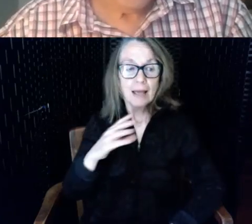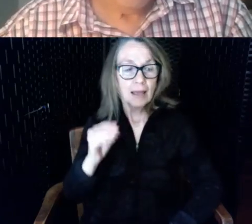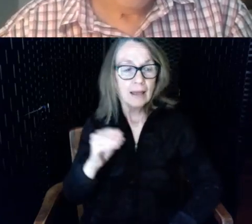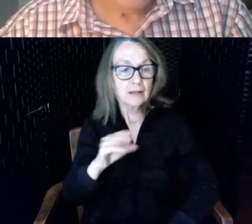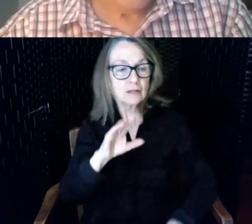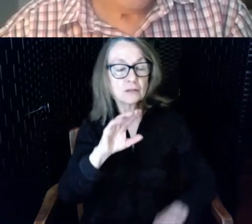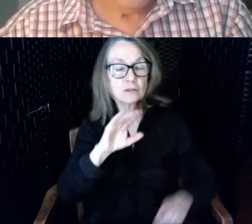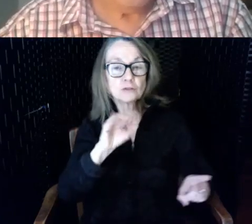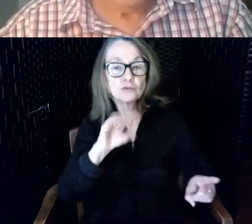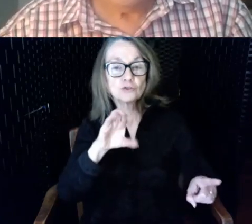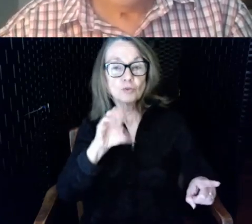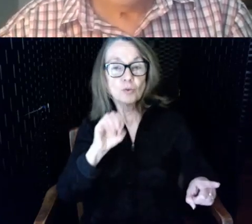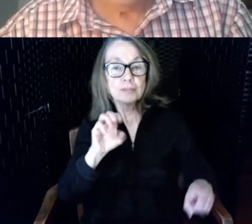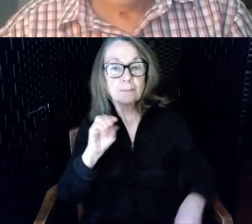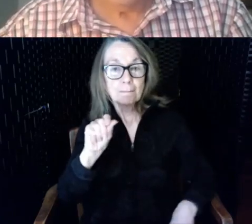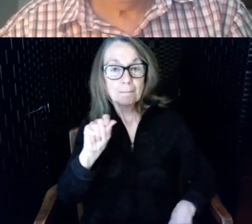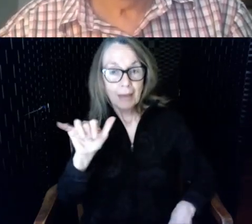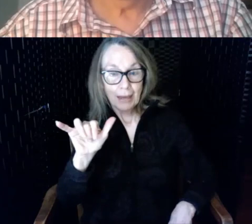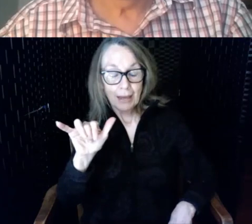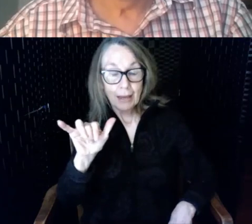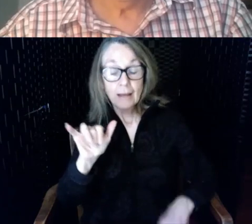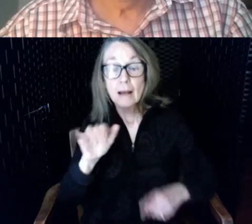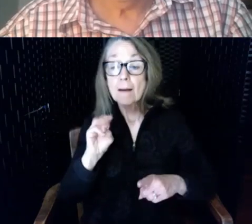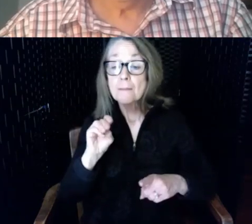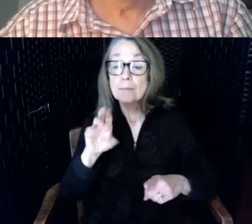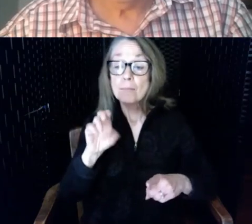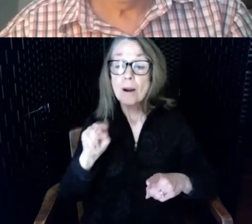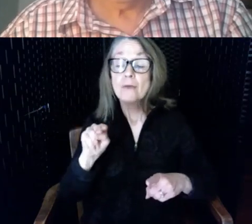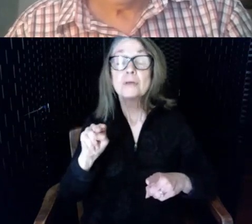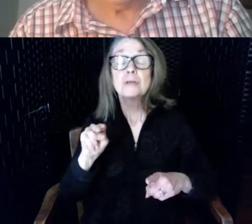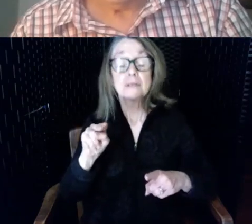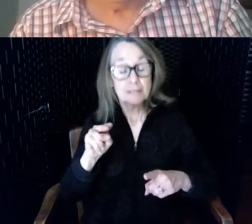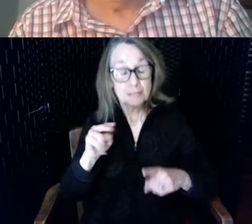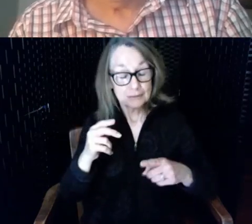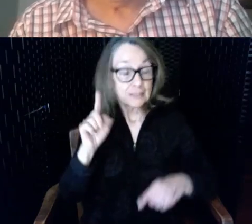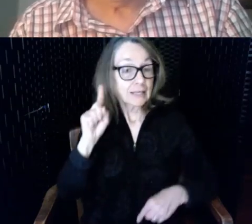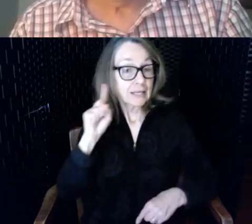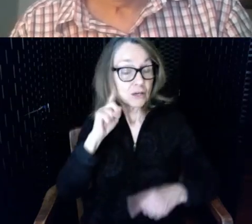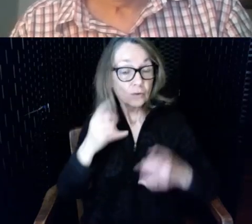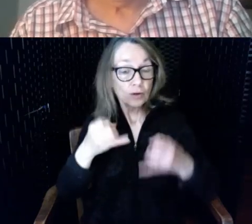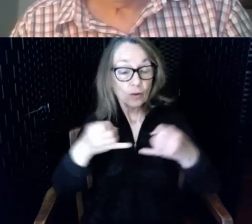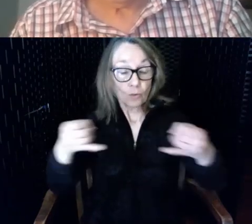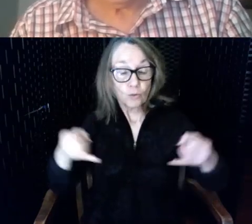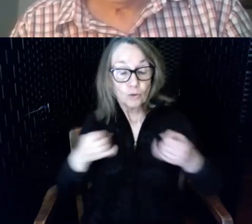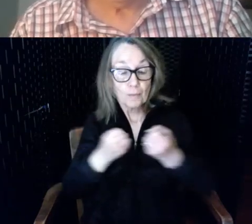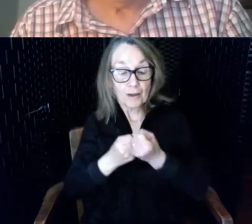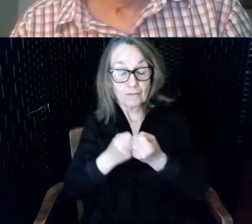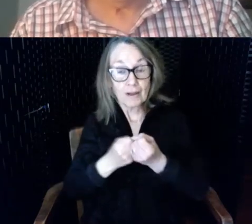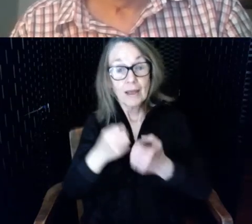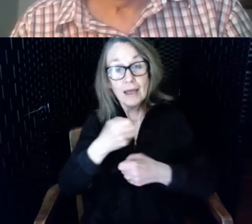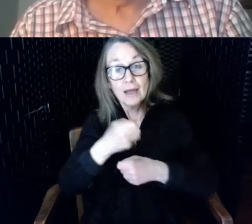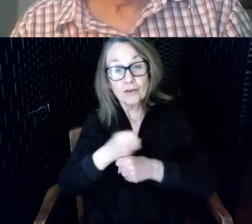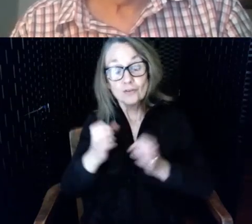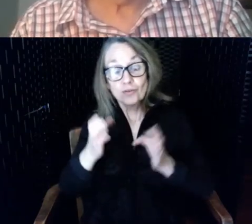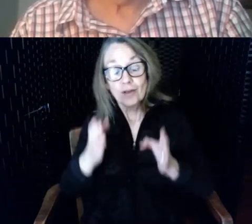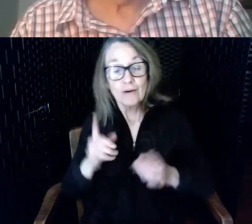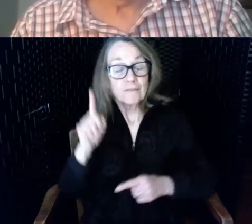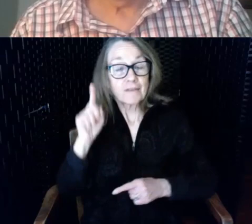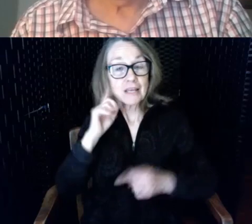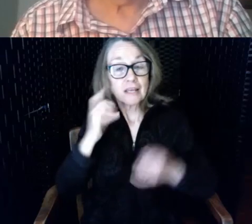loop advocate also and the creator of hearingloopRI.org the website for